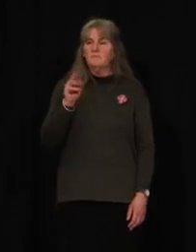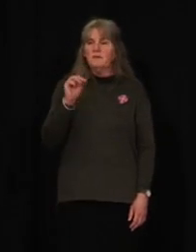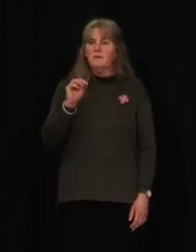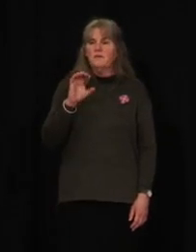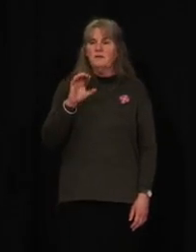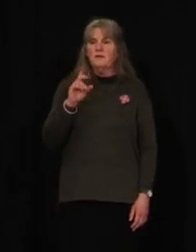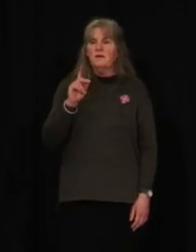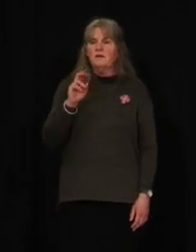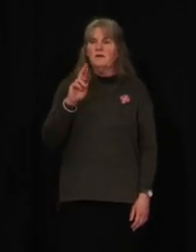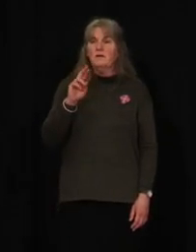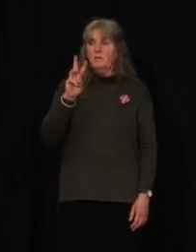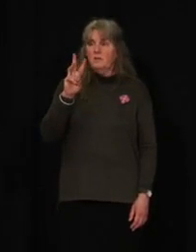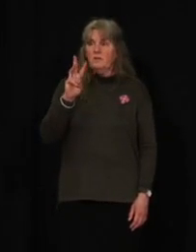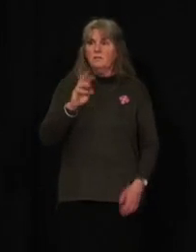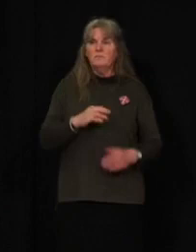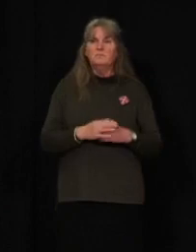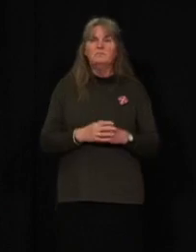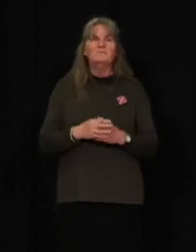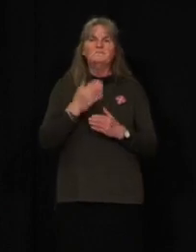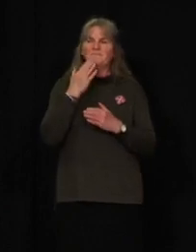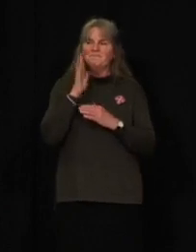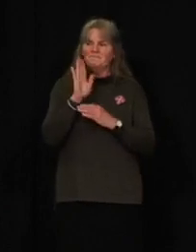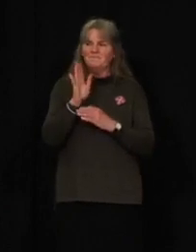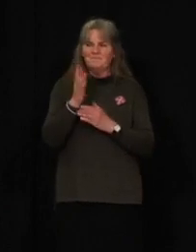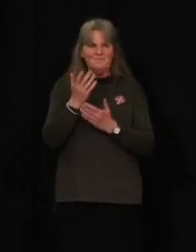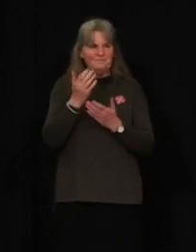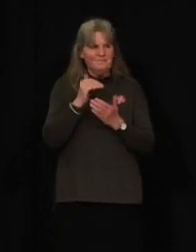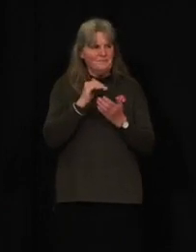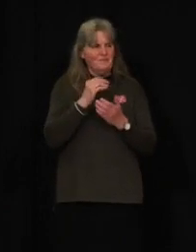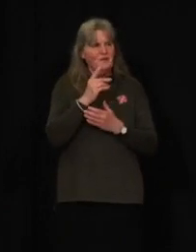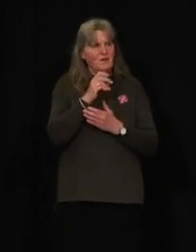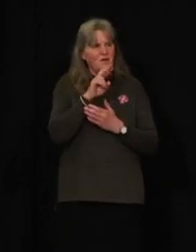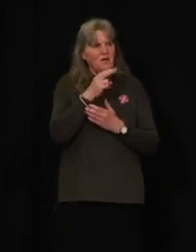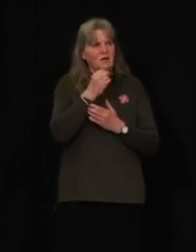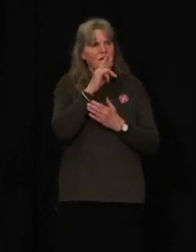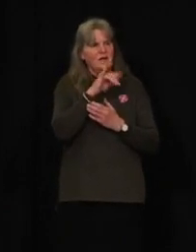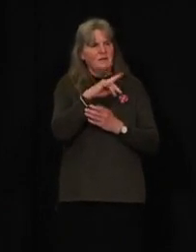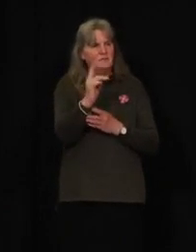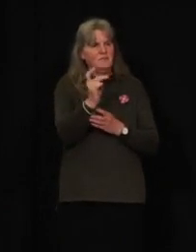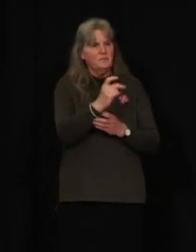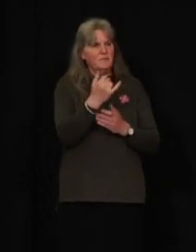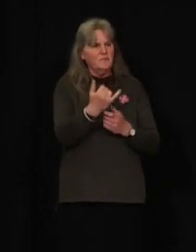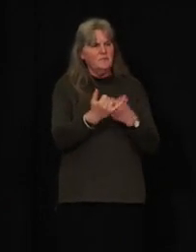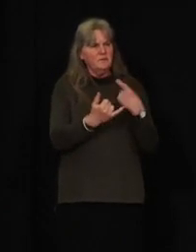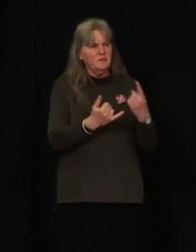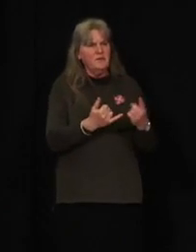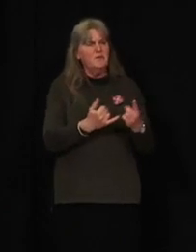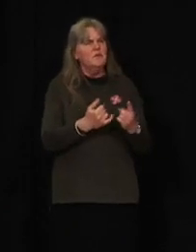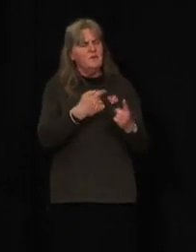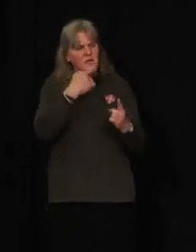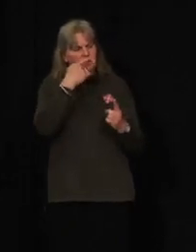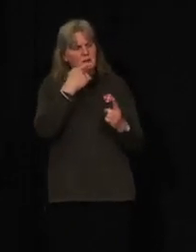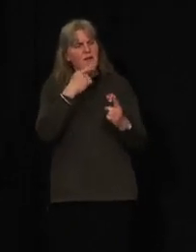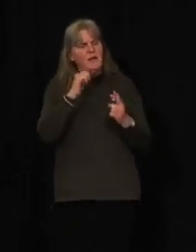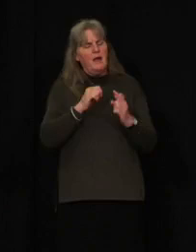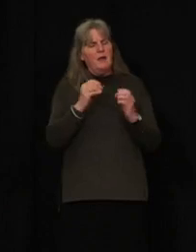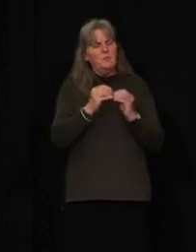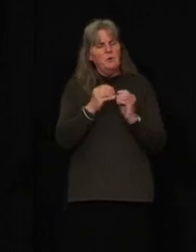Thank you. Tim, seeker W.? Reporter: Good afternoon, Dr Hanley. Could you get a little bit more